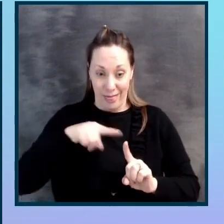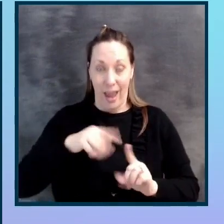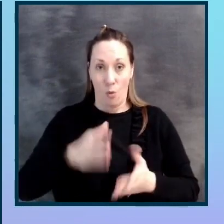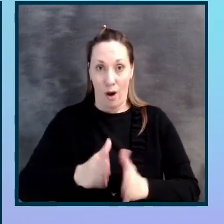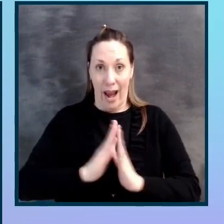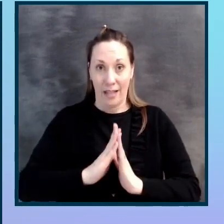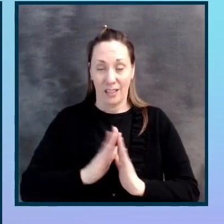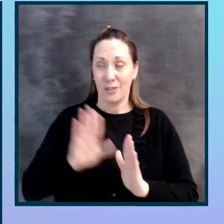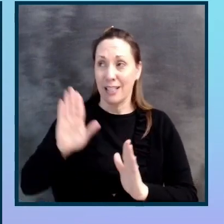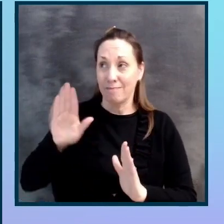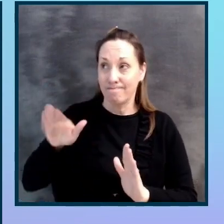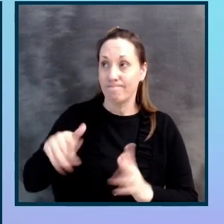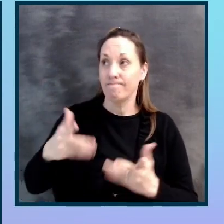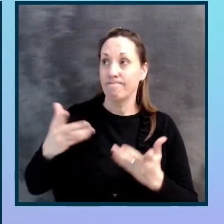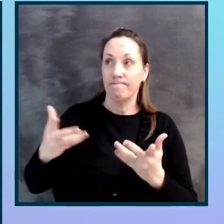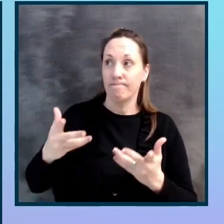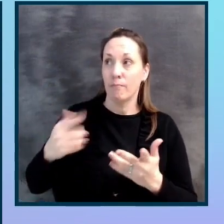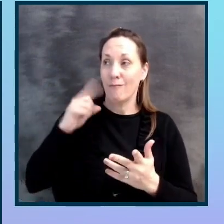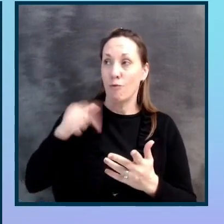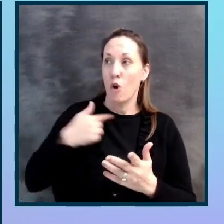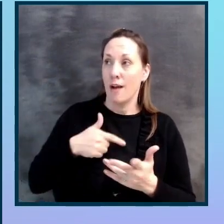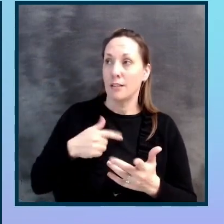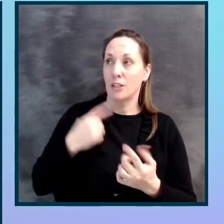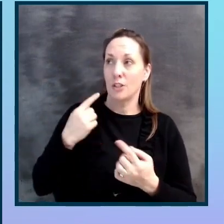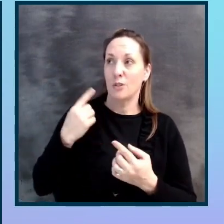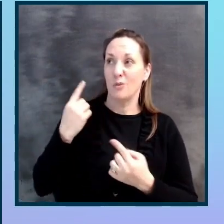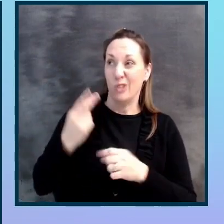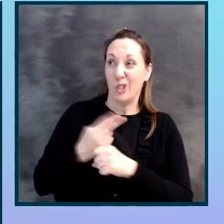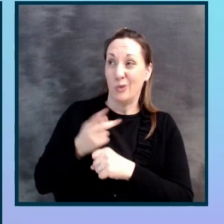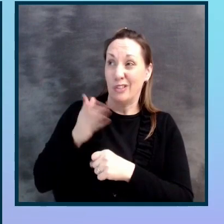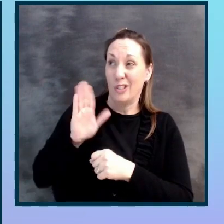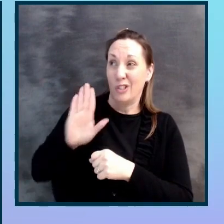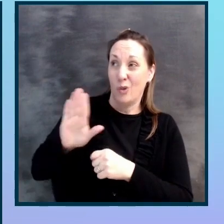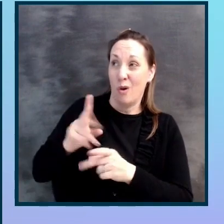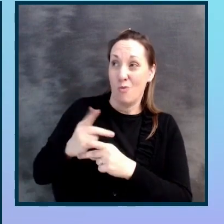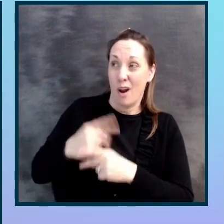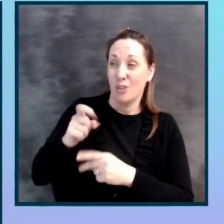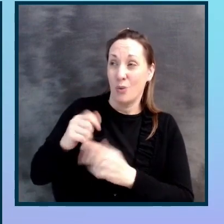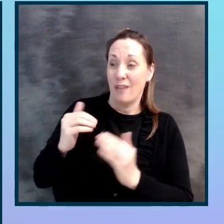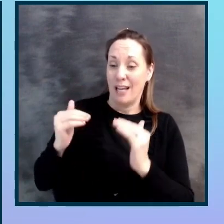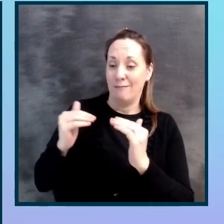"Look, you know, in order for us to consider you, you have to have a certain level of compliance,"